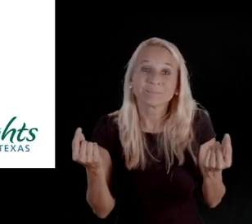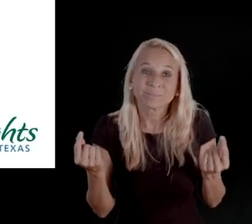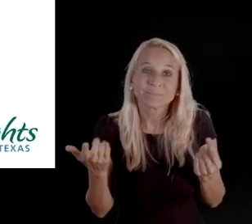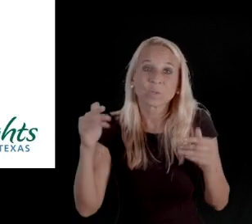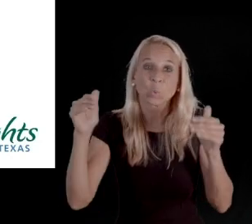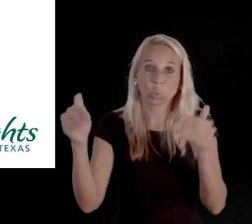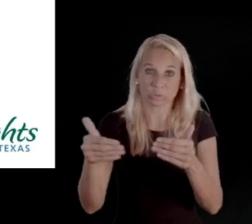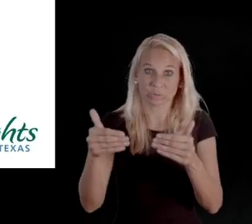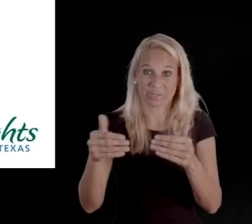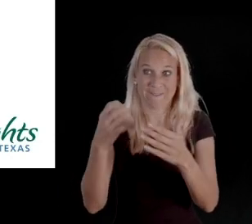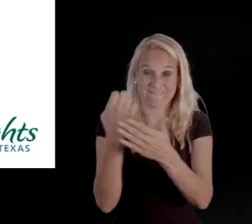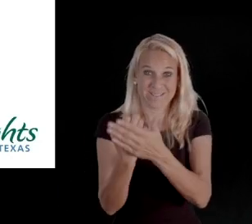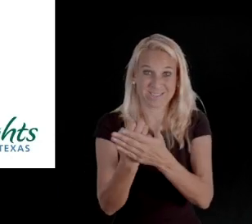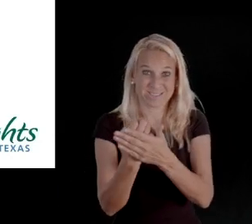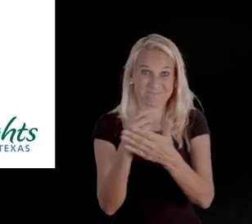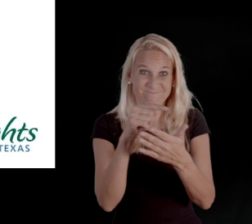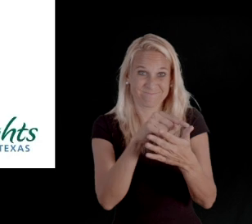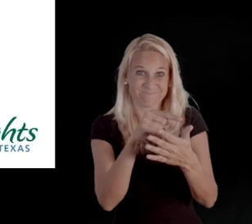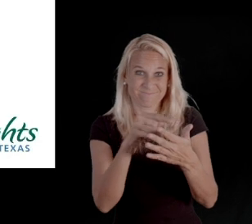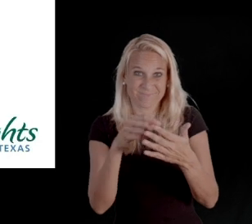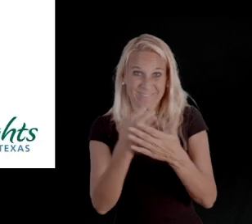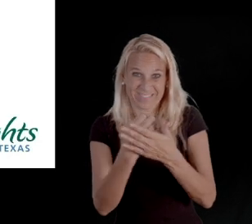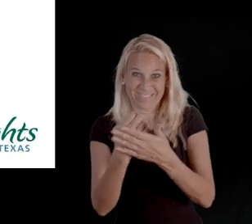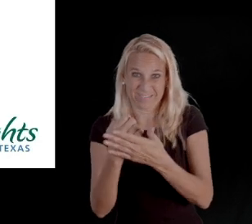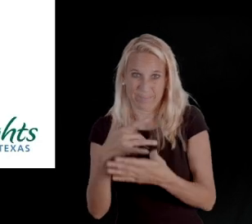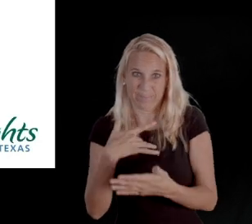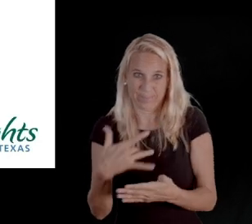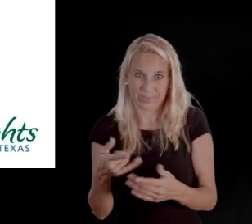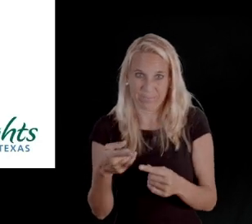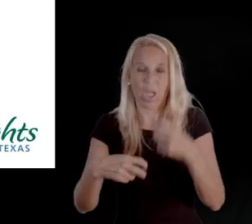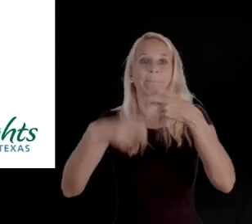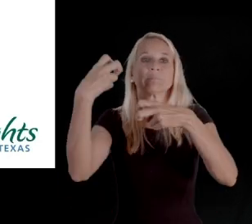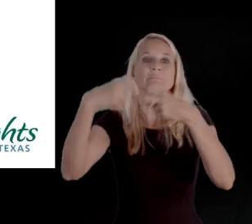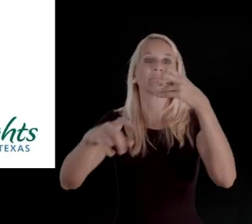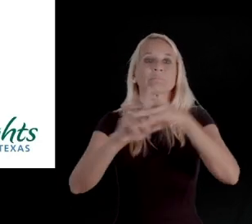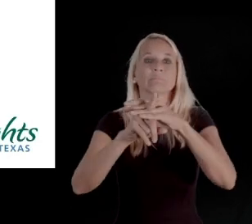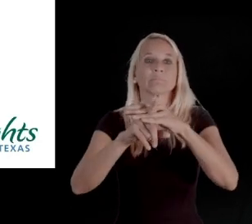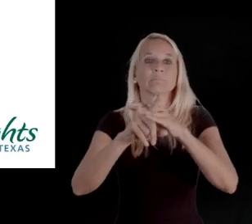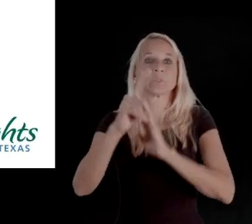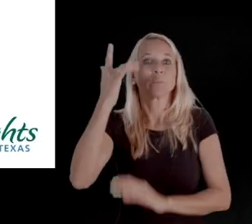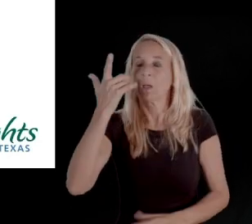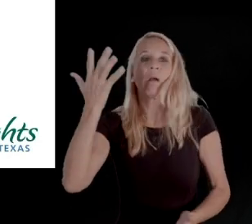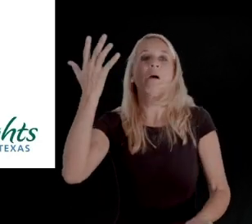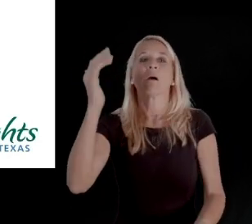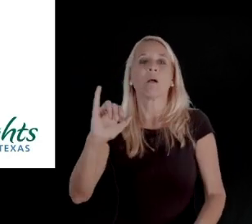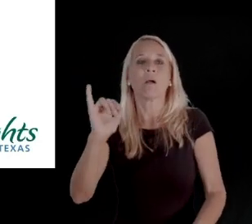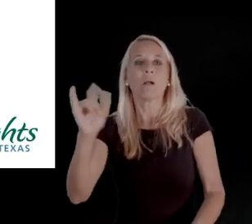It's at the introduction of evidence phase that normally if there's going to be a problem because they've submitted